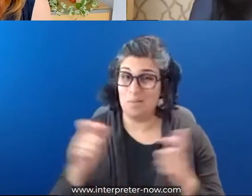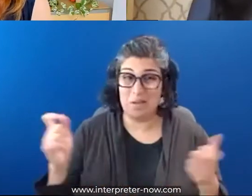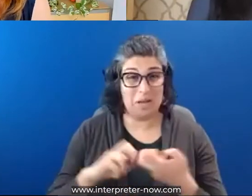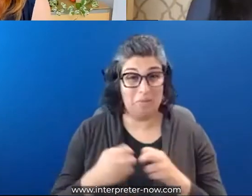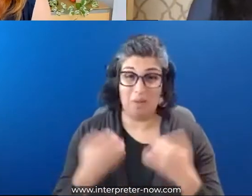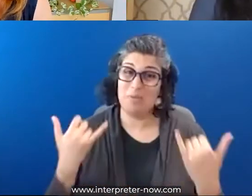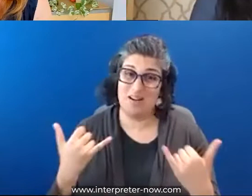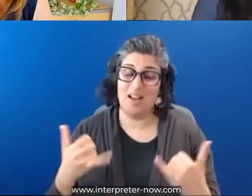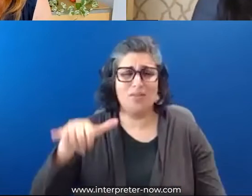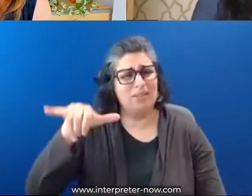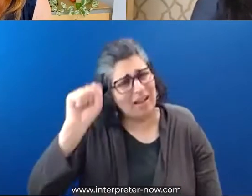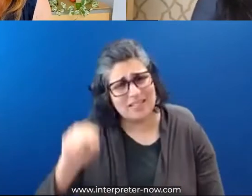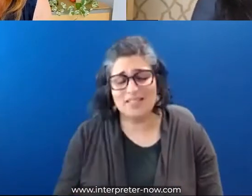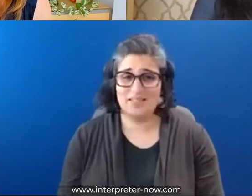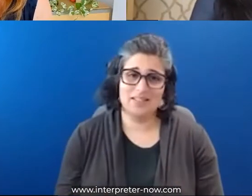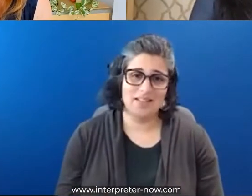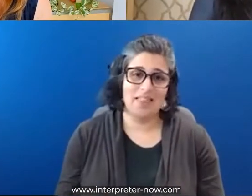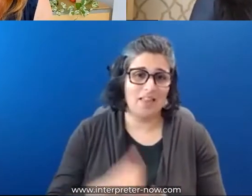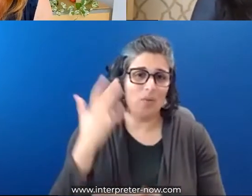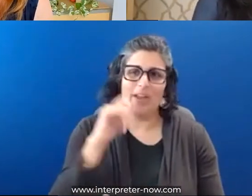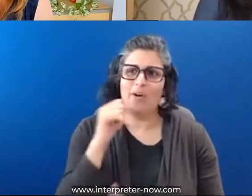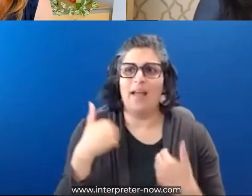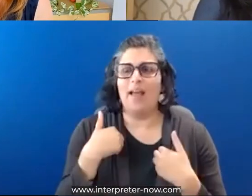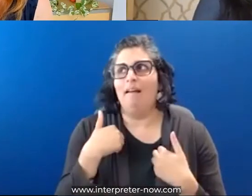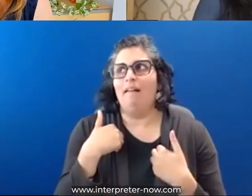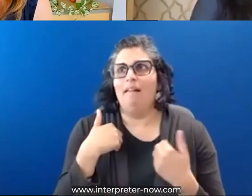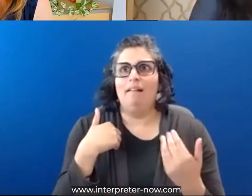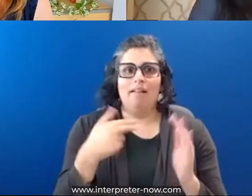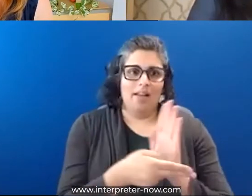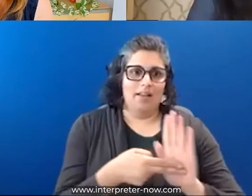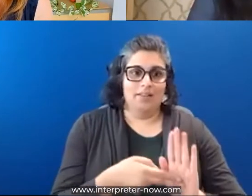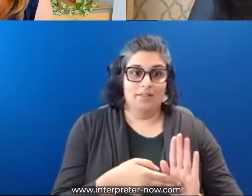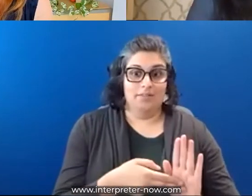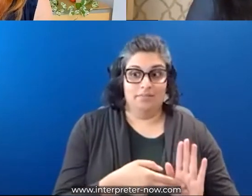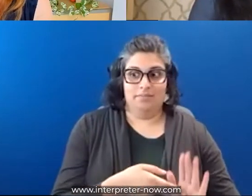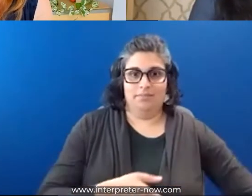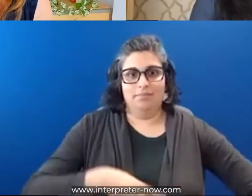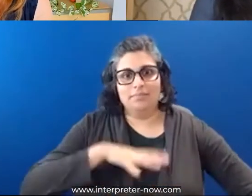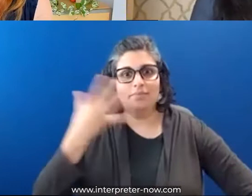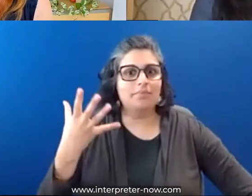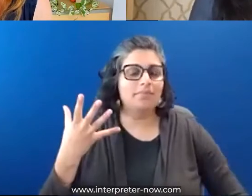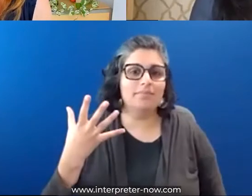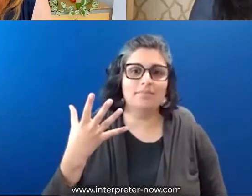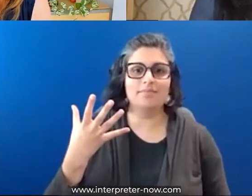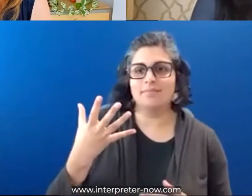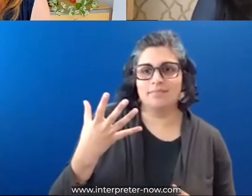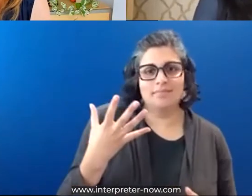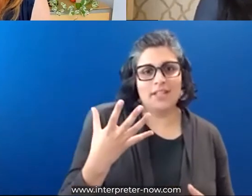Absolutely. I think it's why you don't have some brands speaking out like they were in the moments after George Floyd.